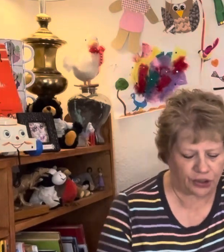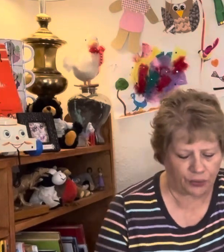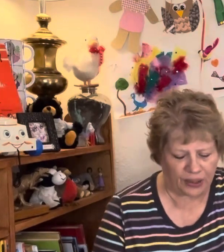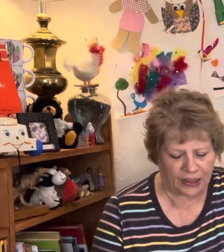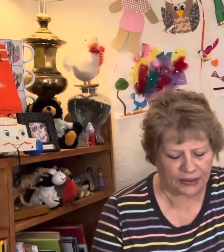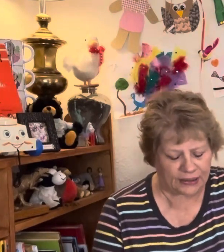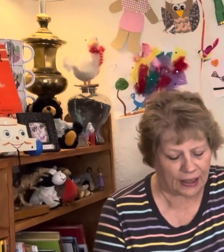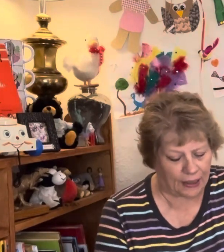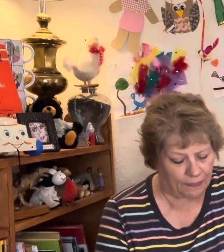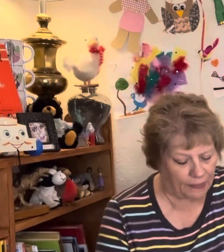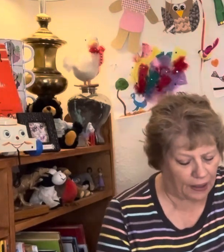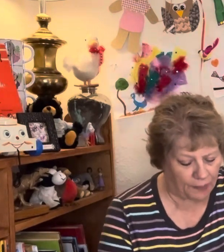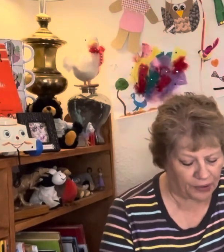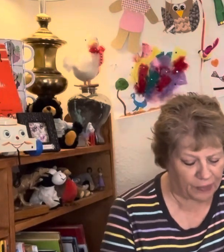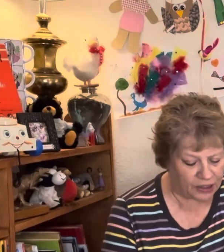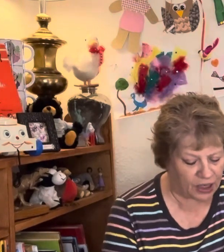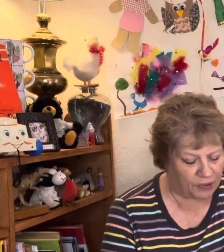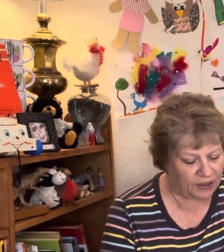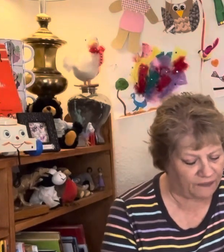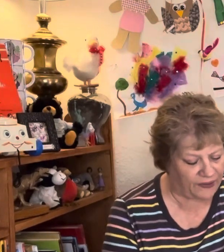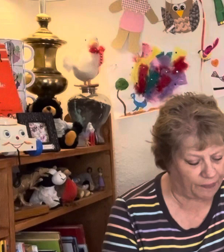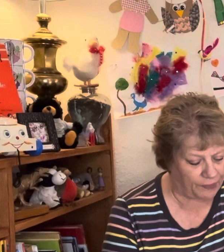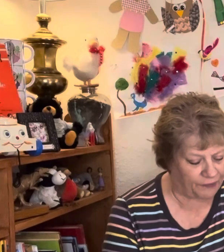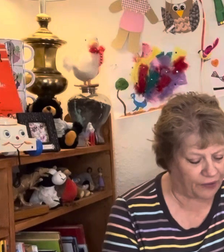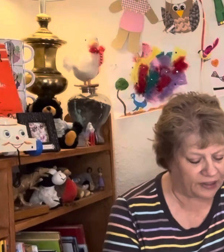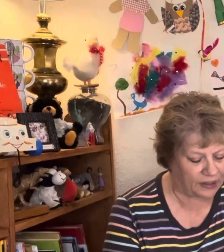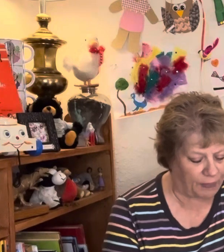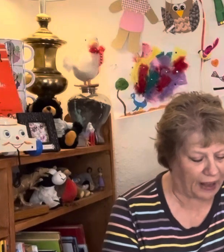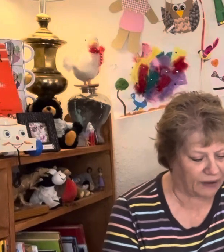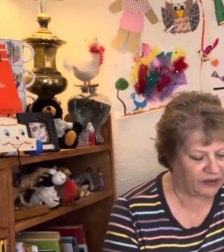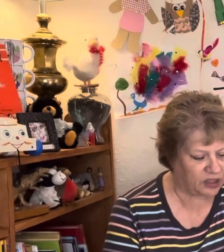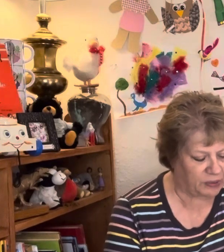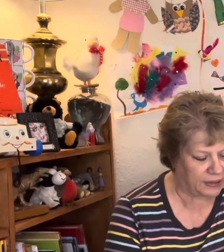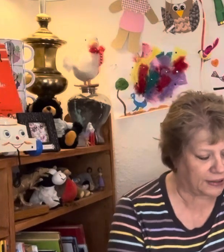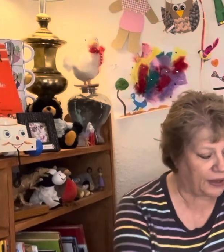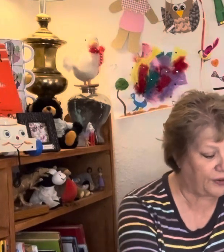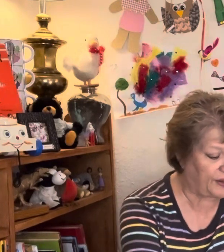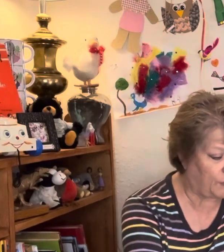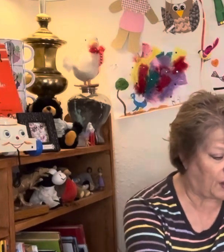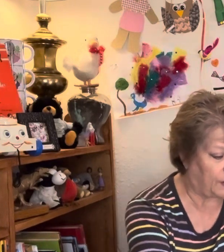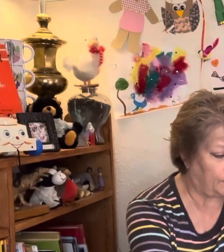to do is, pretty much I believe that the front and the back of each piece, other than the bottom,